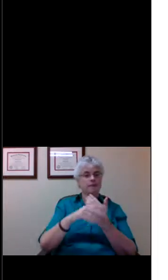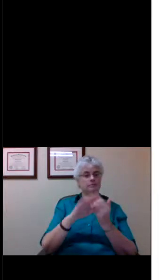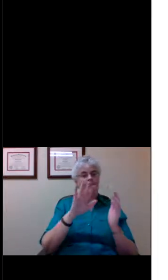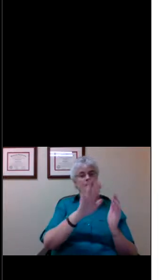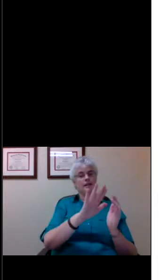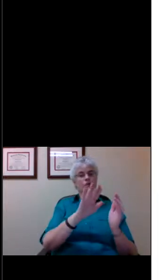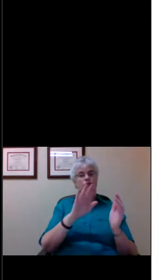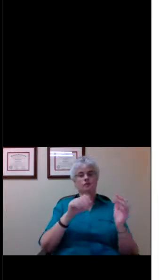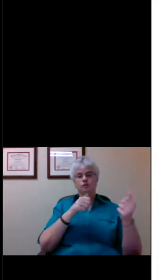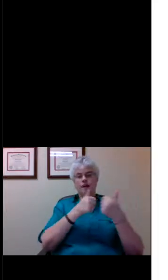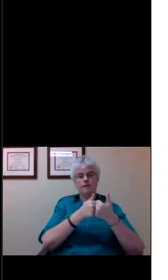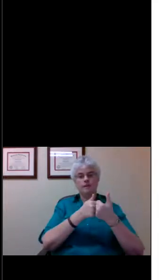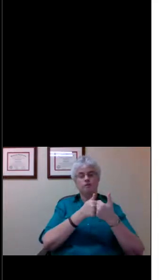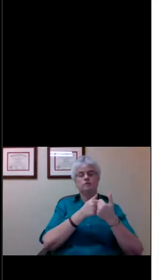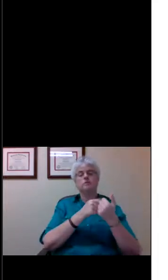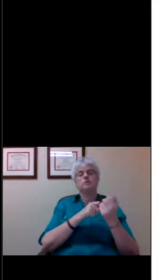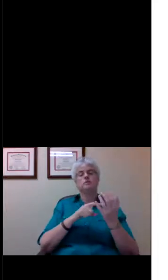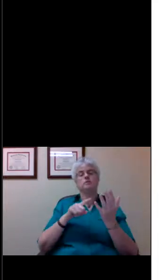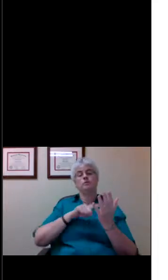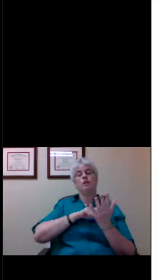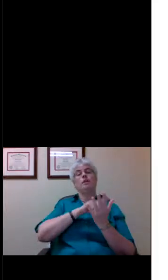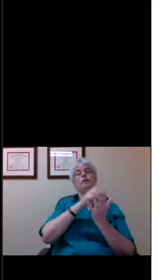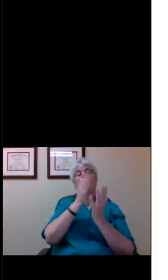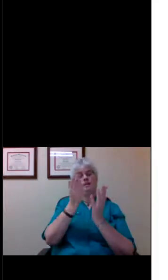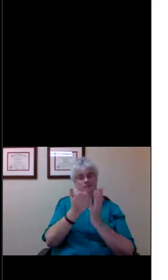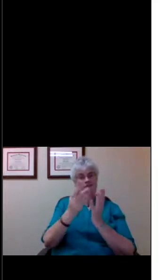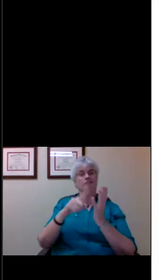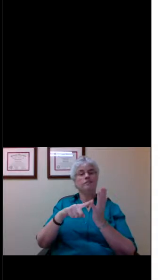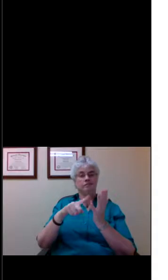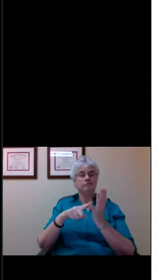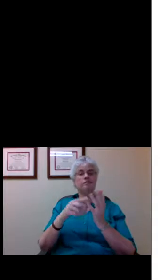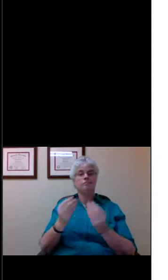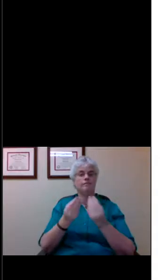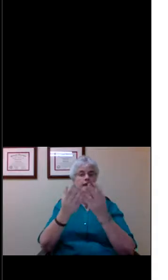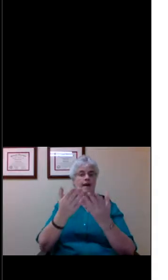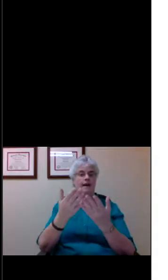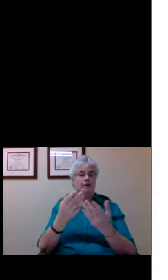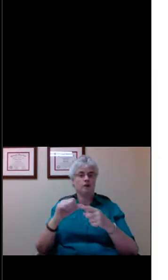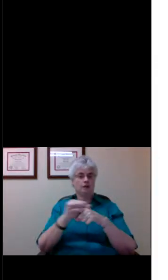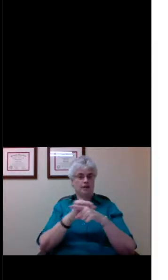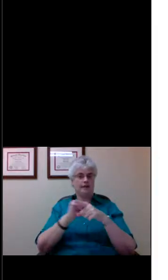get a feel from all of the programs, and what challenges they were facing and